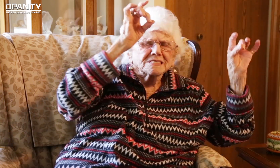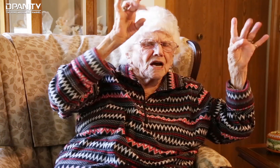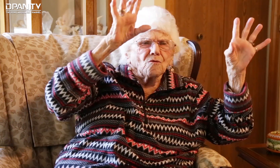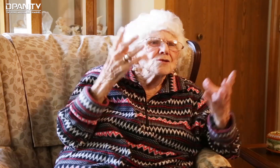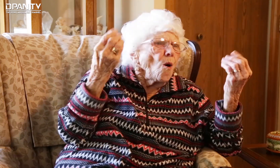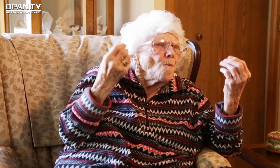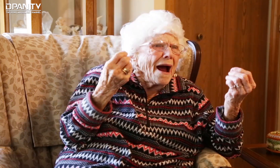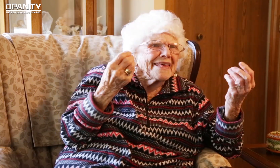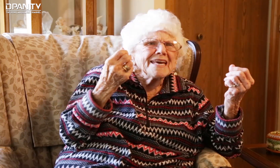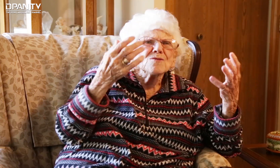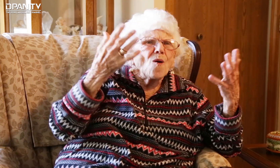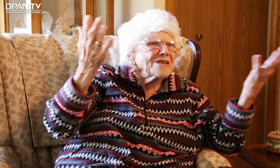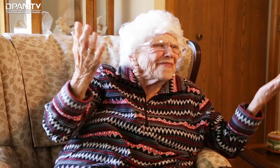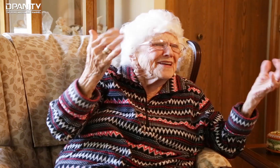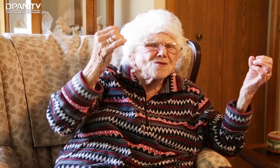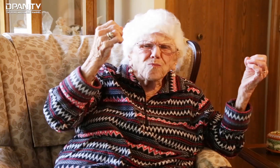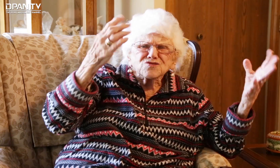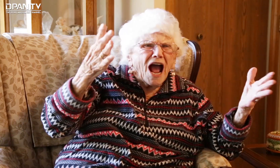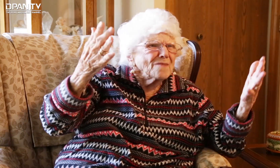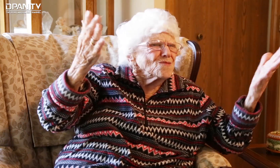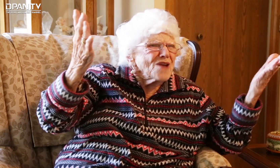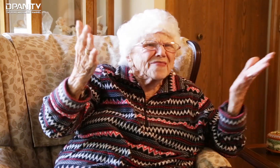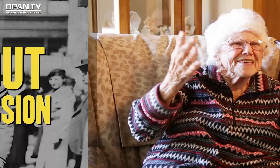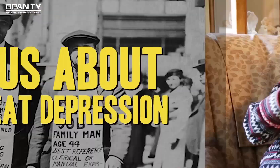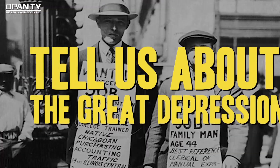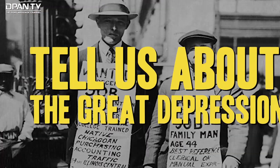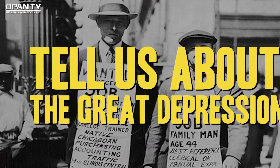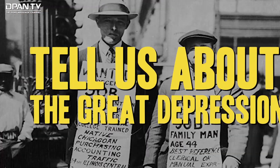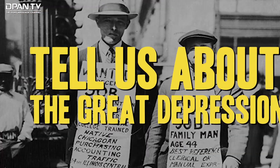He was TERRIBLE. No money. No nothing. No jobs.